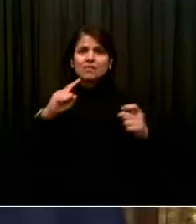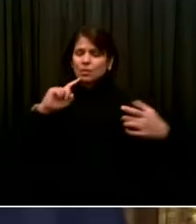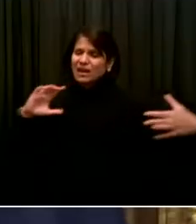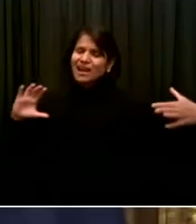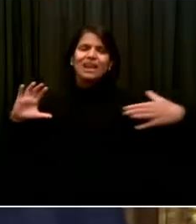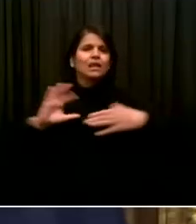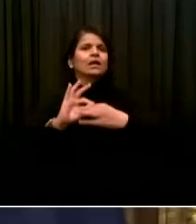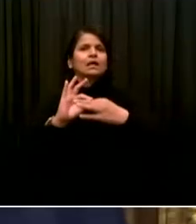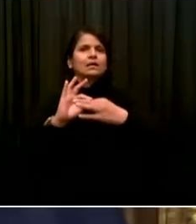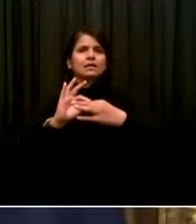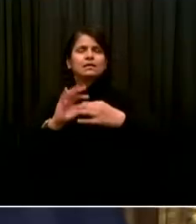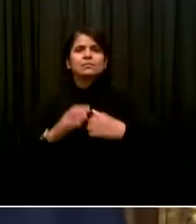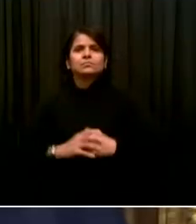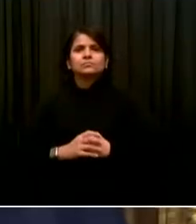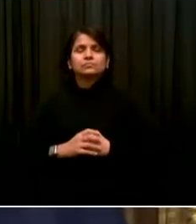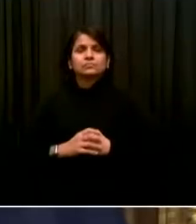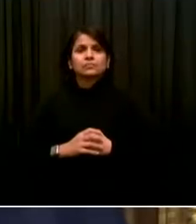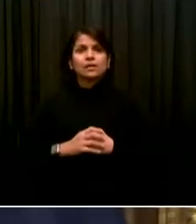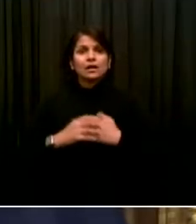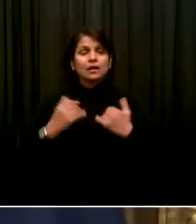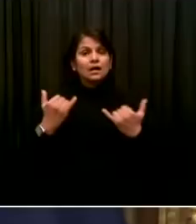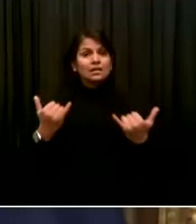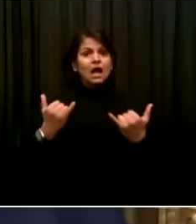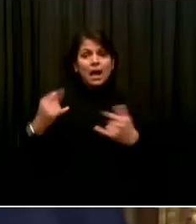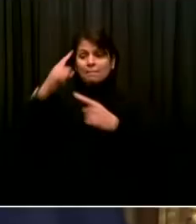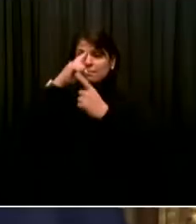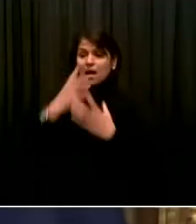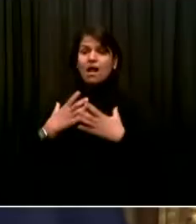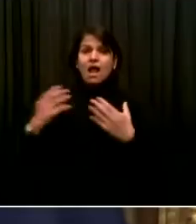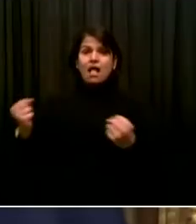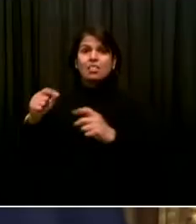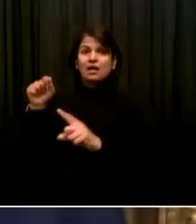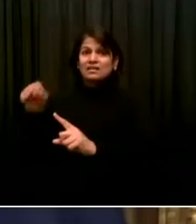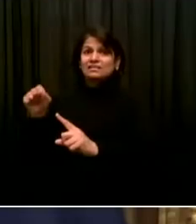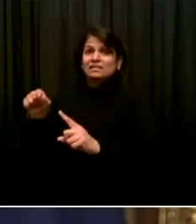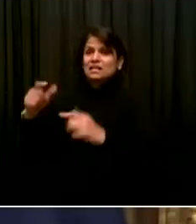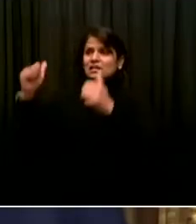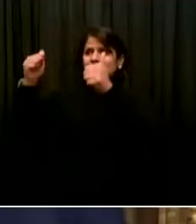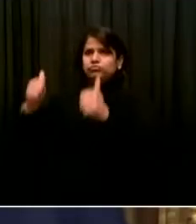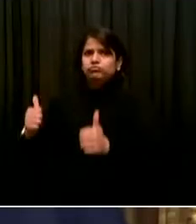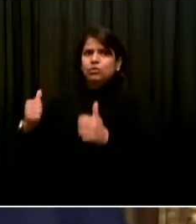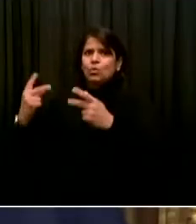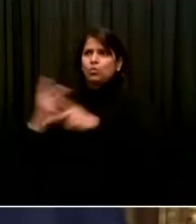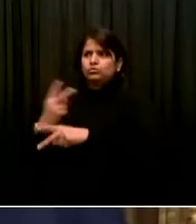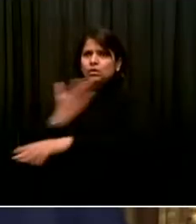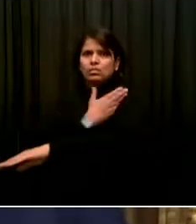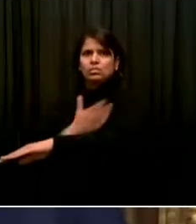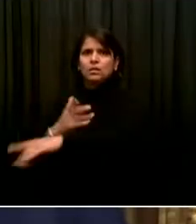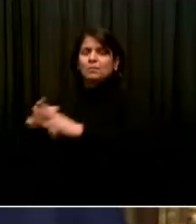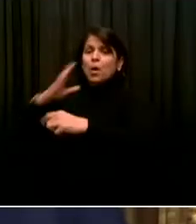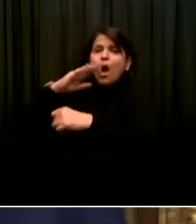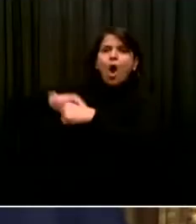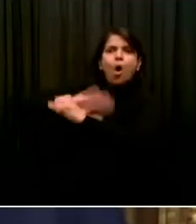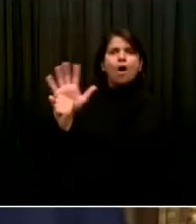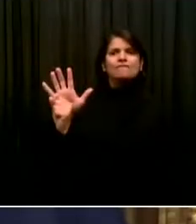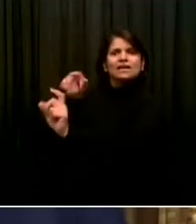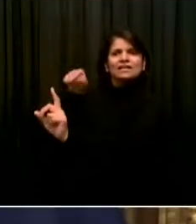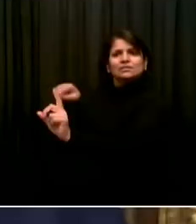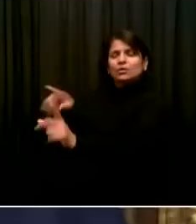MENTAL HEALTH AND PUBLIC SAEFTY GO HAND IN HAND . THE MENTAL HEALTH CRISIS IN